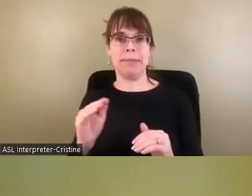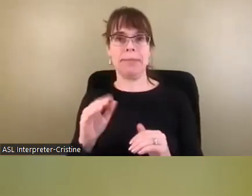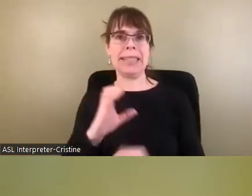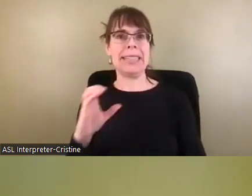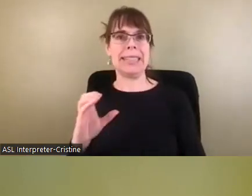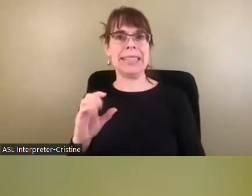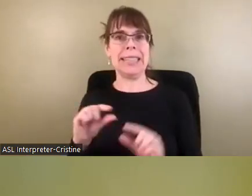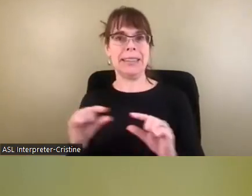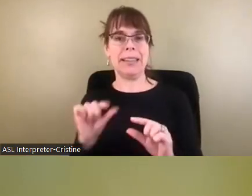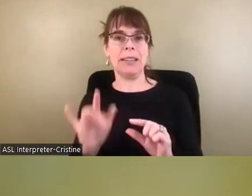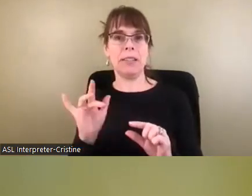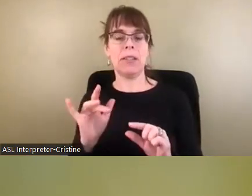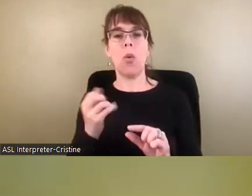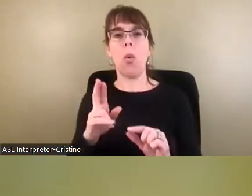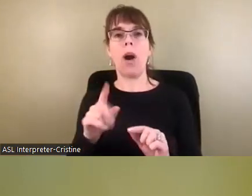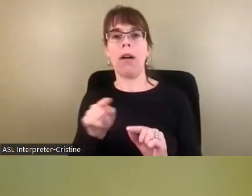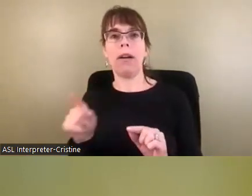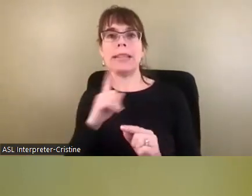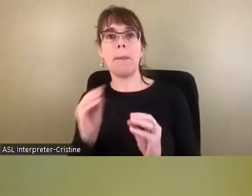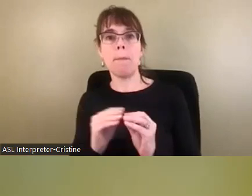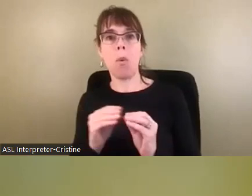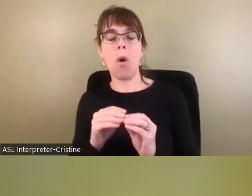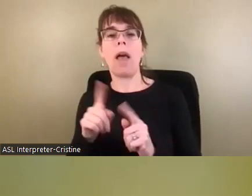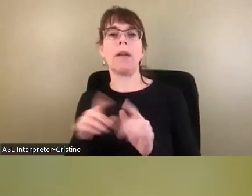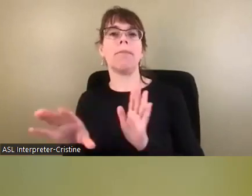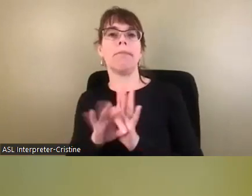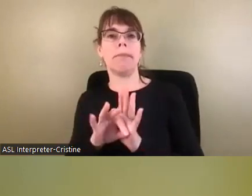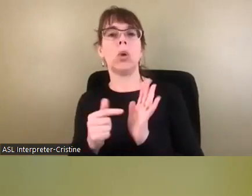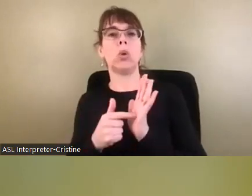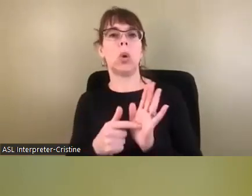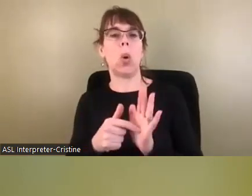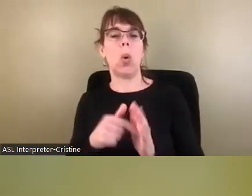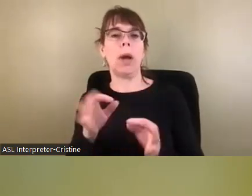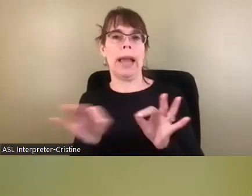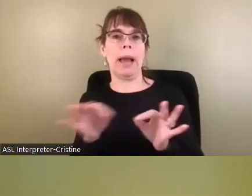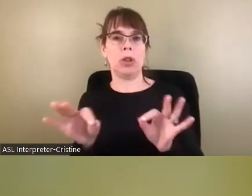at the bottom, or on the More button, and select to show the captions. That might just depend upon